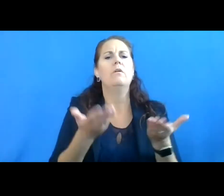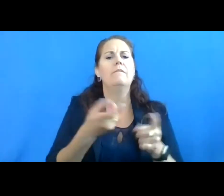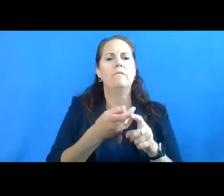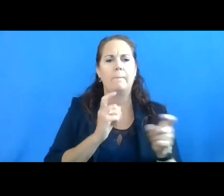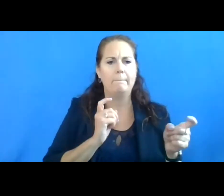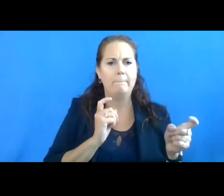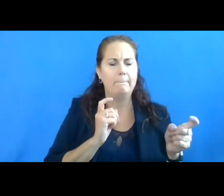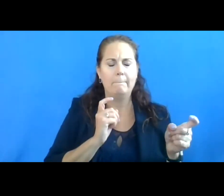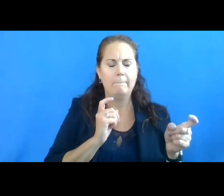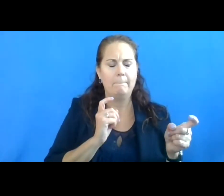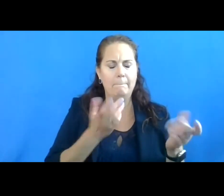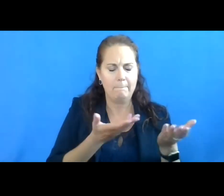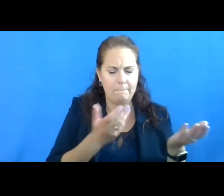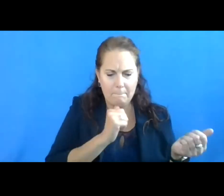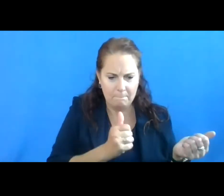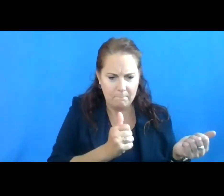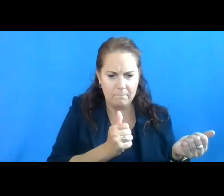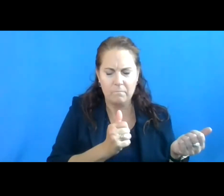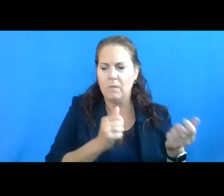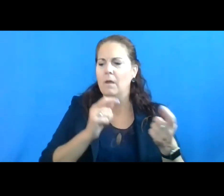and this is your culture too.